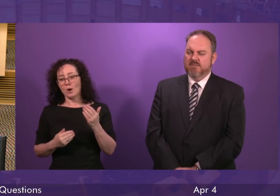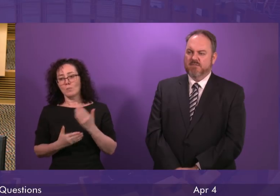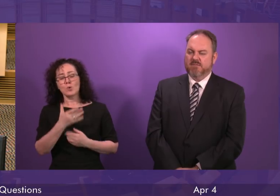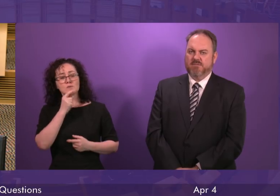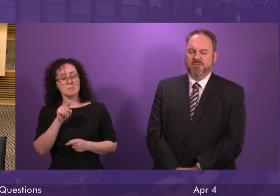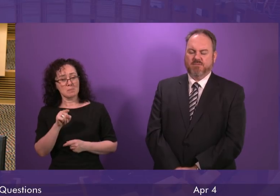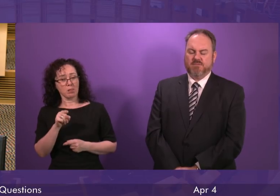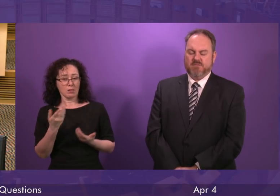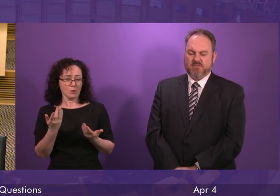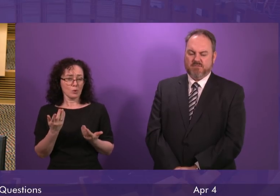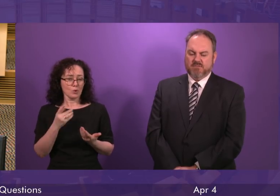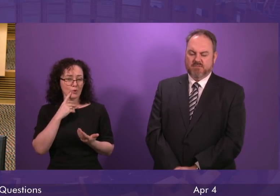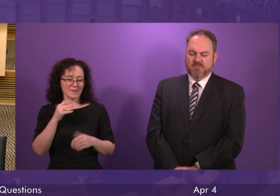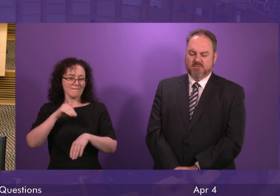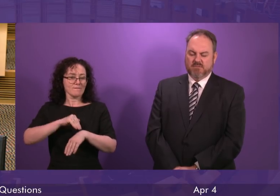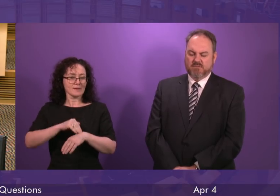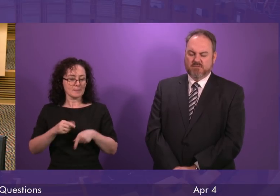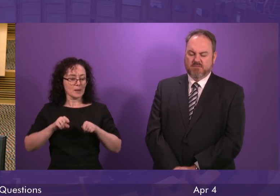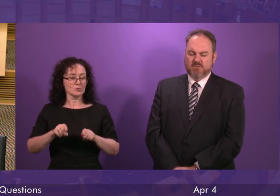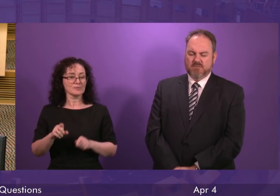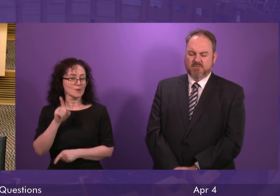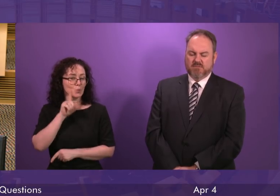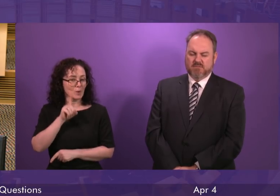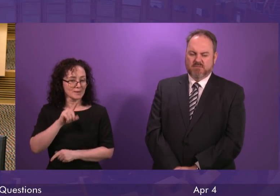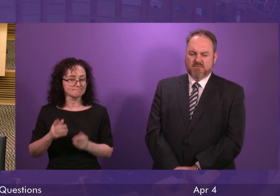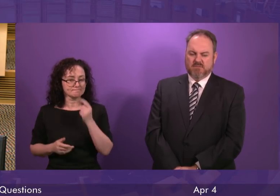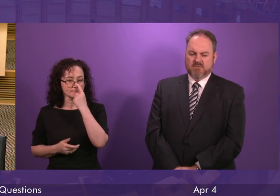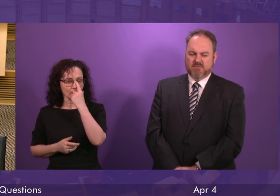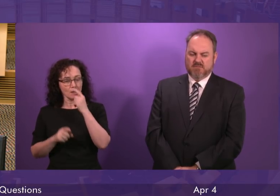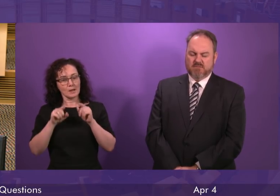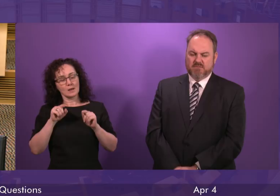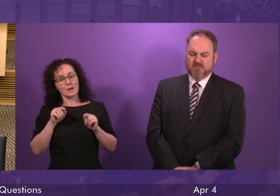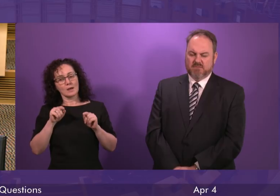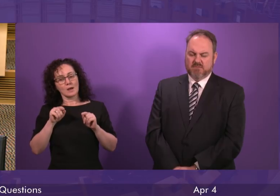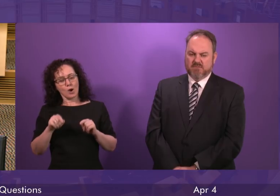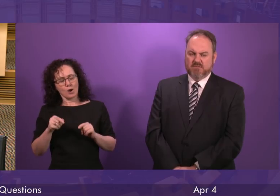the law is one part of equally safe, which is our strategy to prevent and eradicate all forms of violence against women and girls.